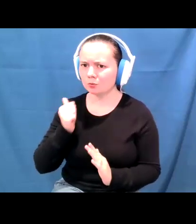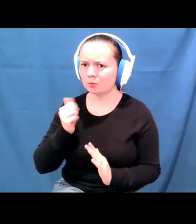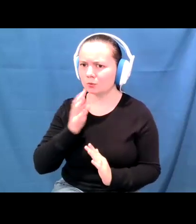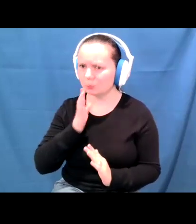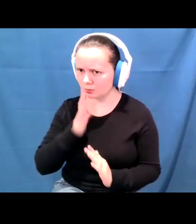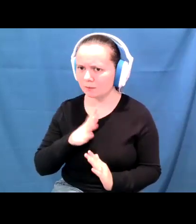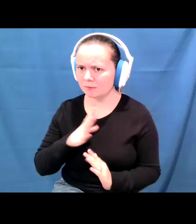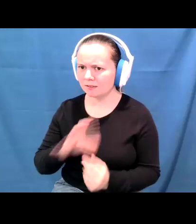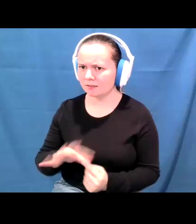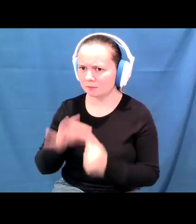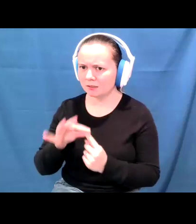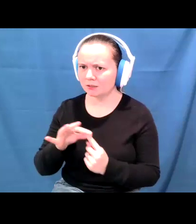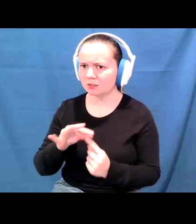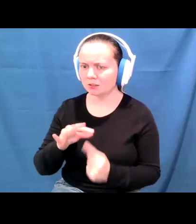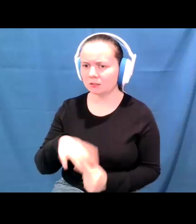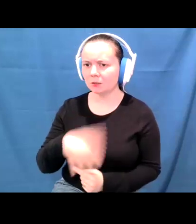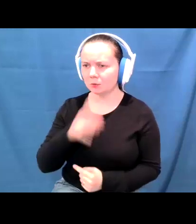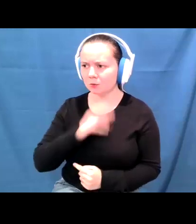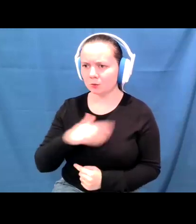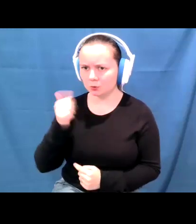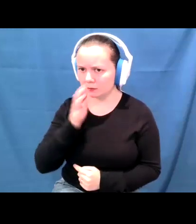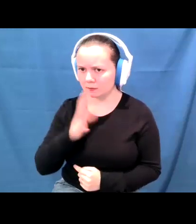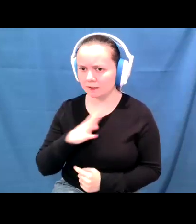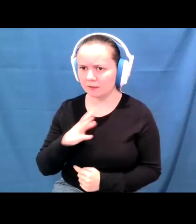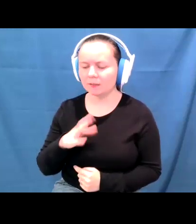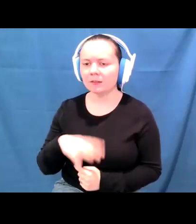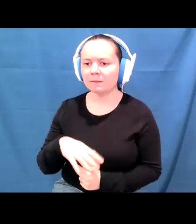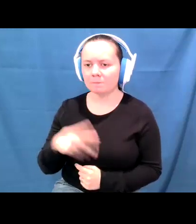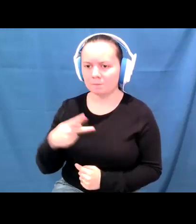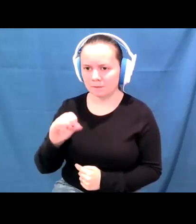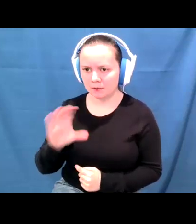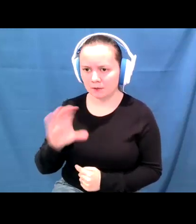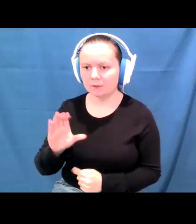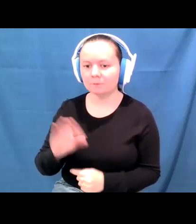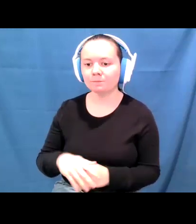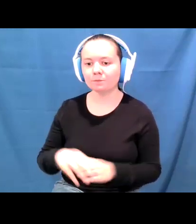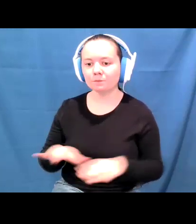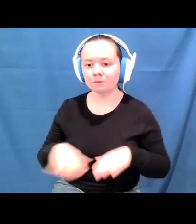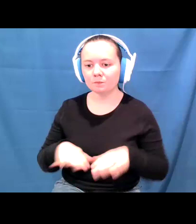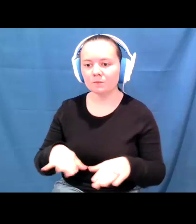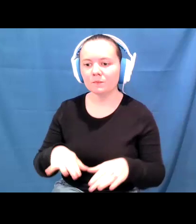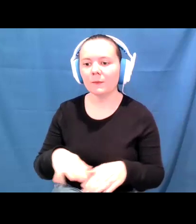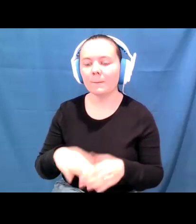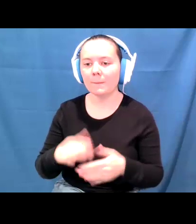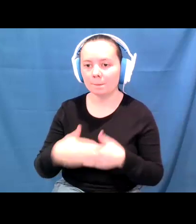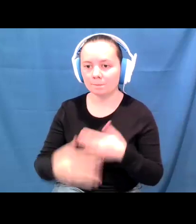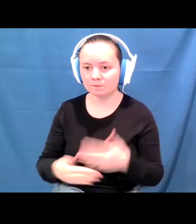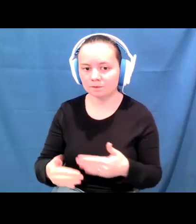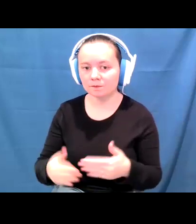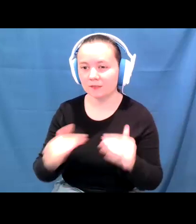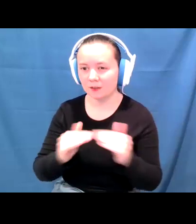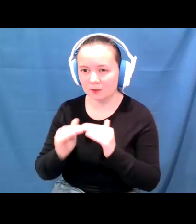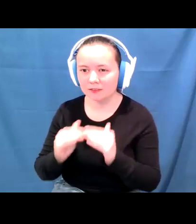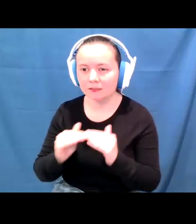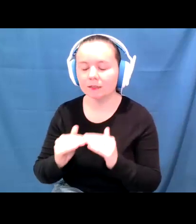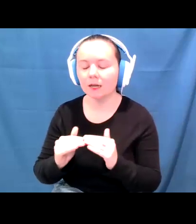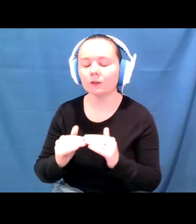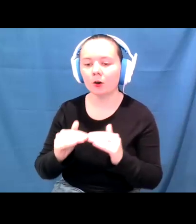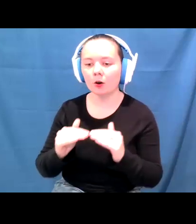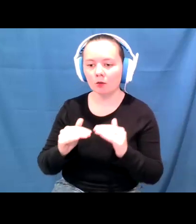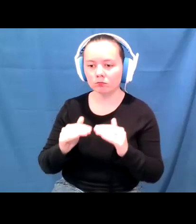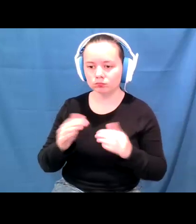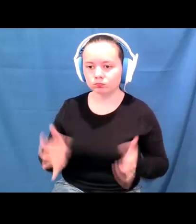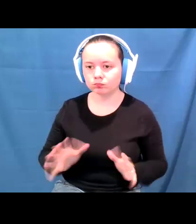For us in ODEP, this means we prioritize efforts that advance equity and critically to promote competitive, integrated employment.